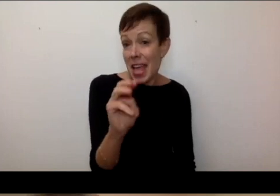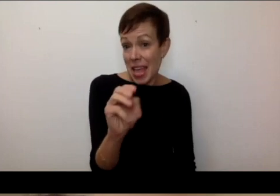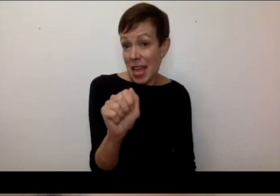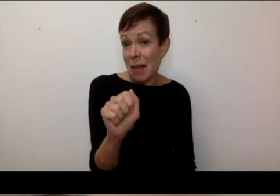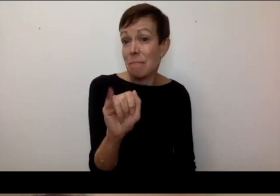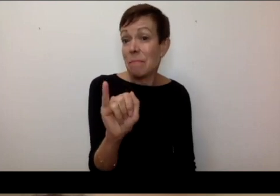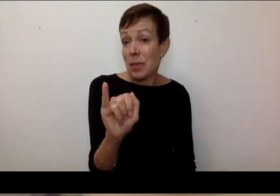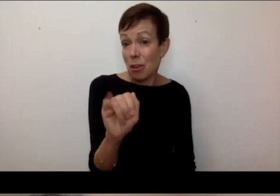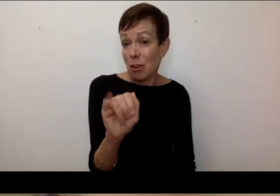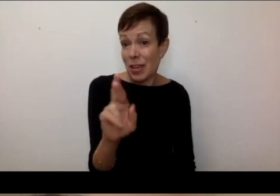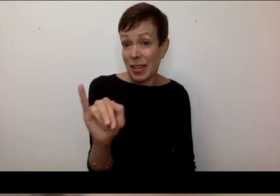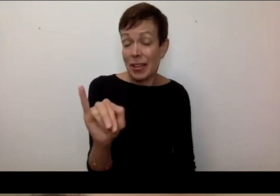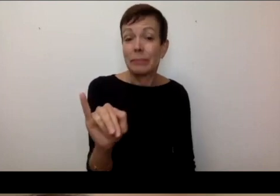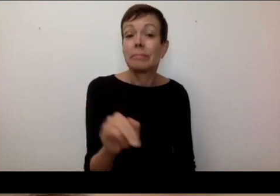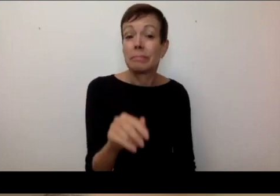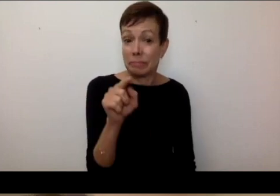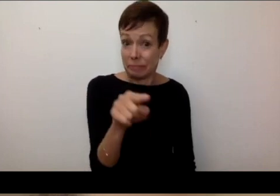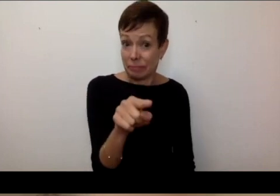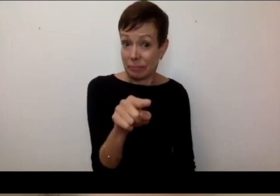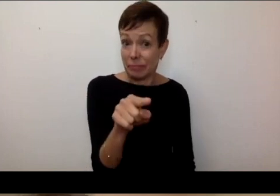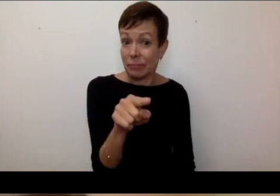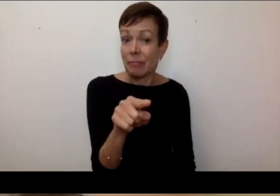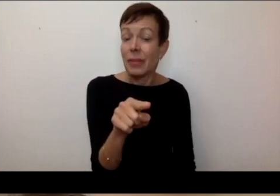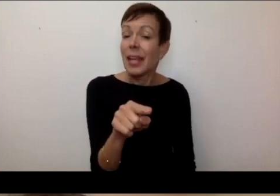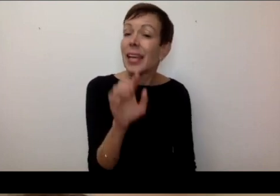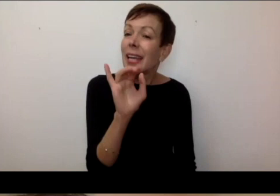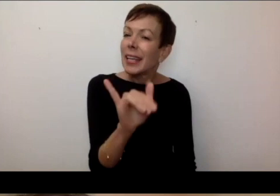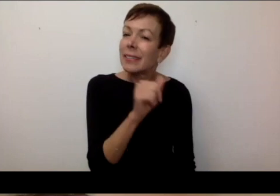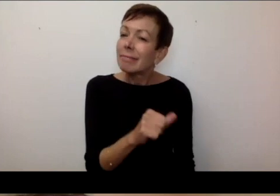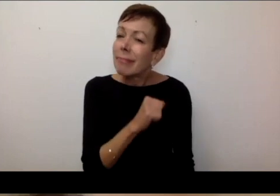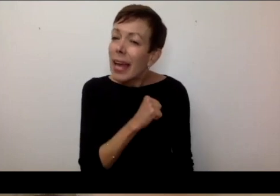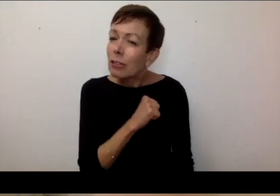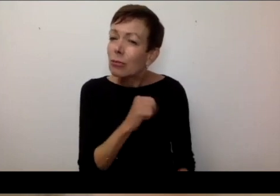his attitudes and tre and rhythm transfixed me in the moment